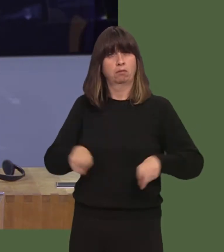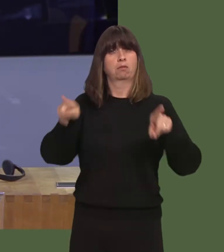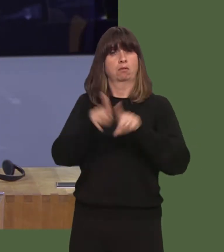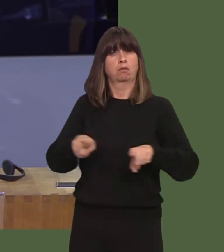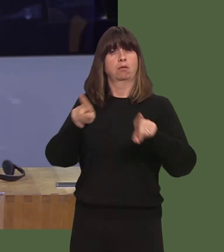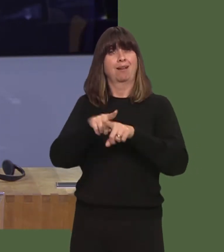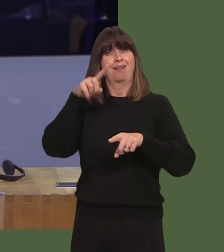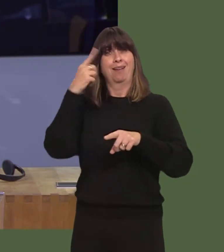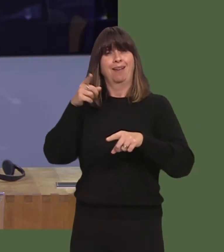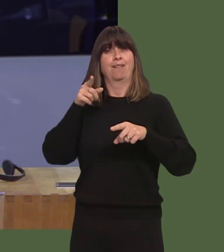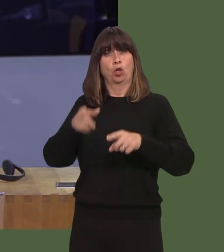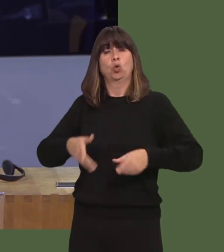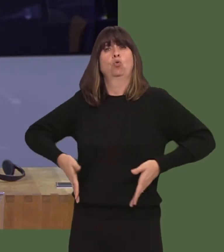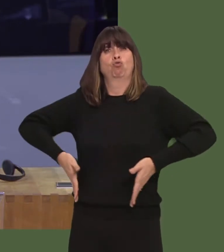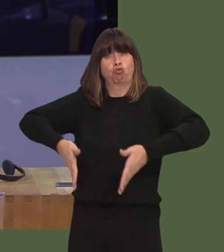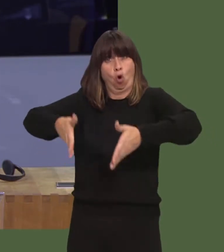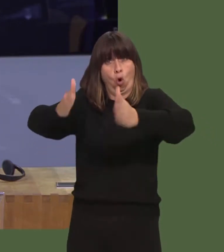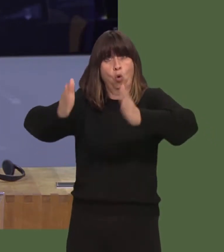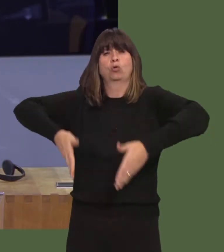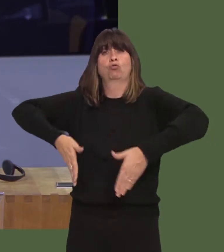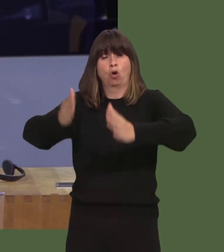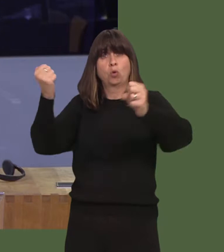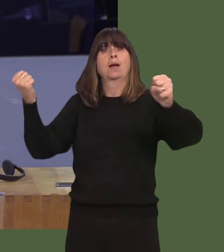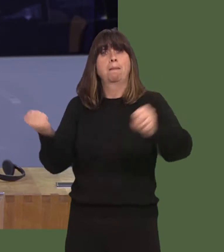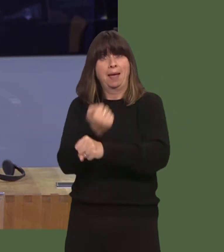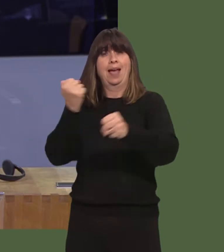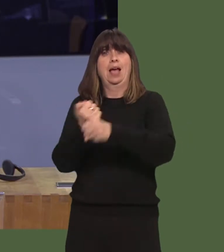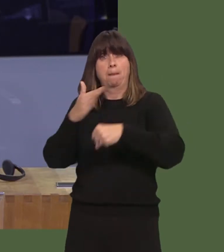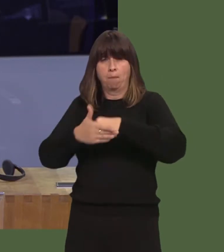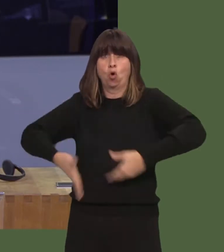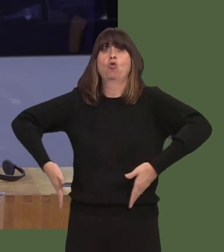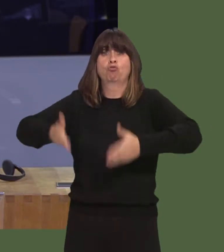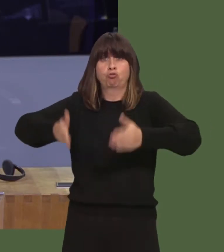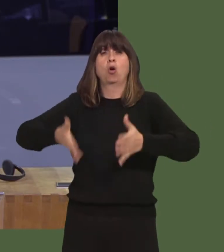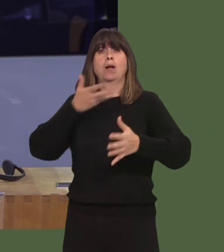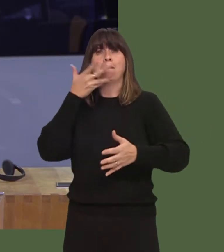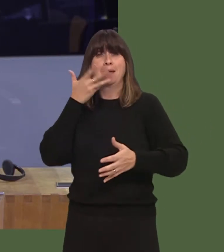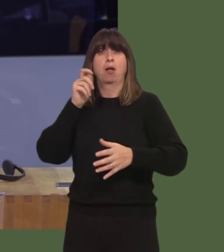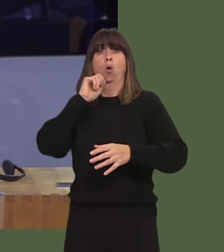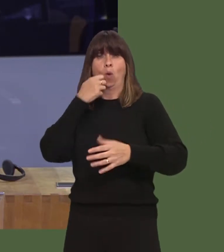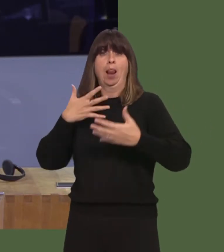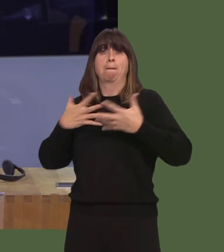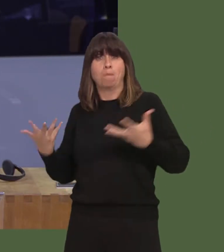increases on highway infrastructure generate more motorway trips, and generally, new capacity